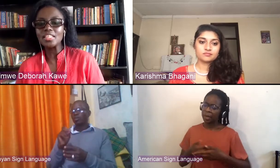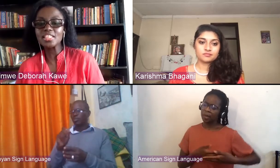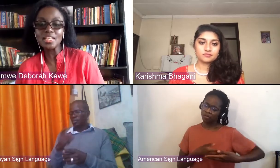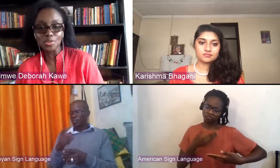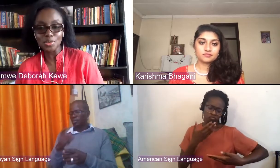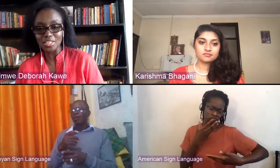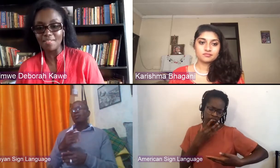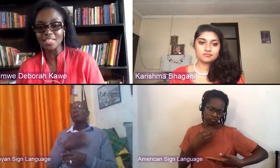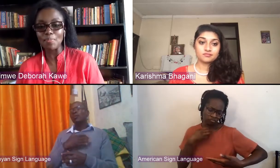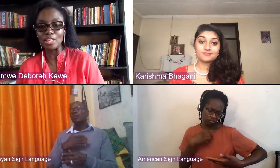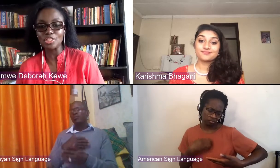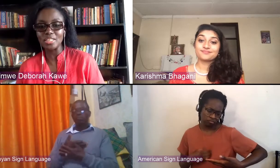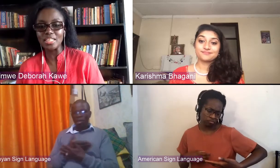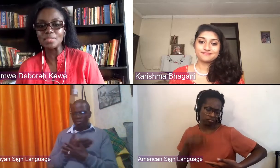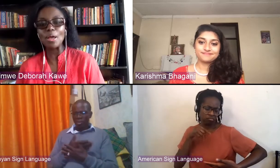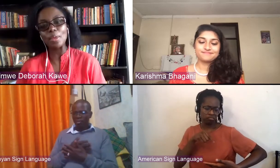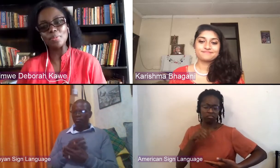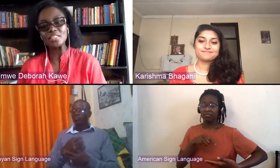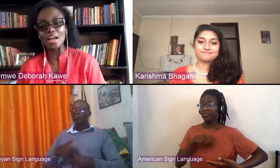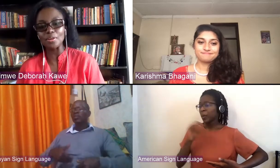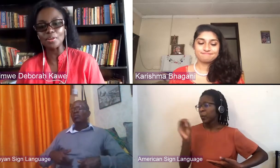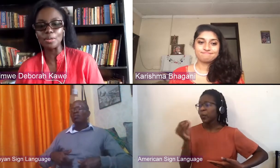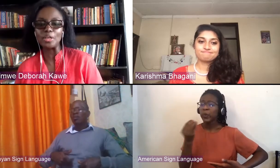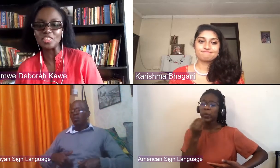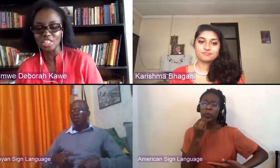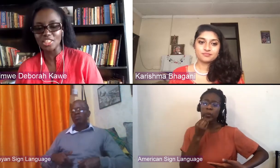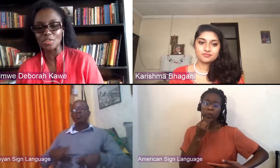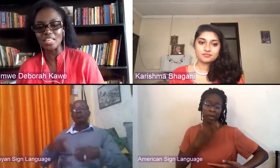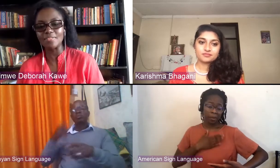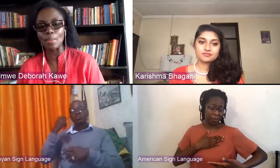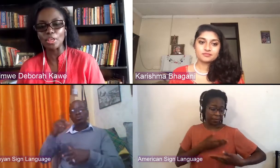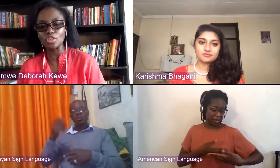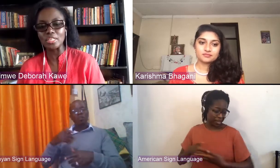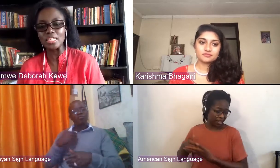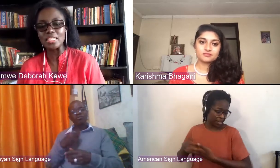she does not have something to eat. My baby's hungry because she does not have something to eat.